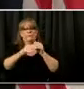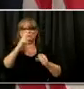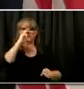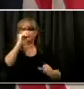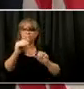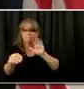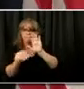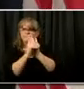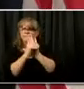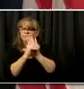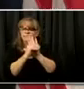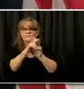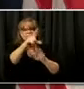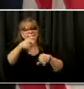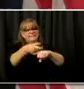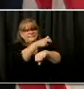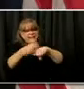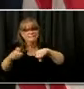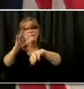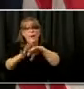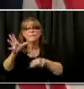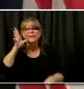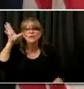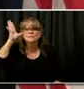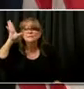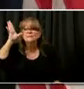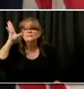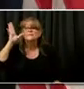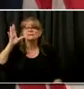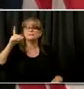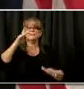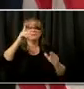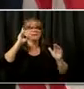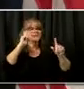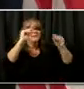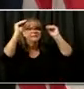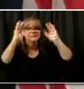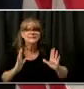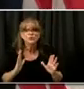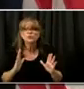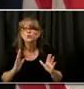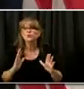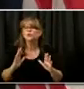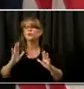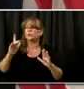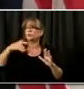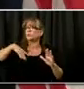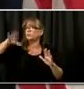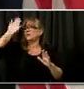for kids challenge for educators for school districts it's really a challenge for everybody